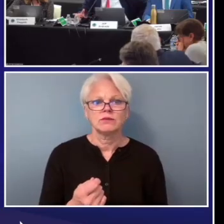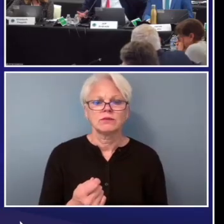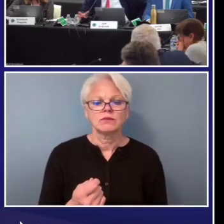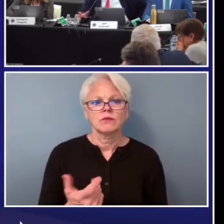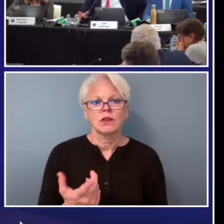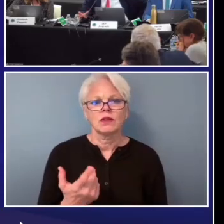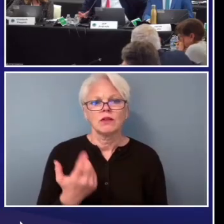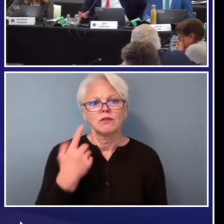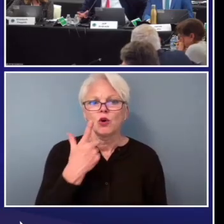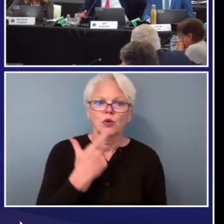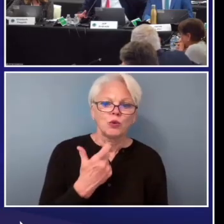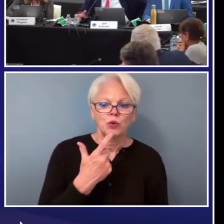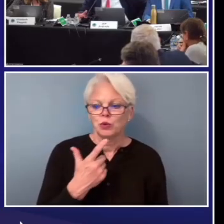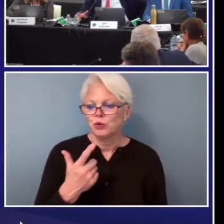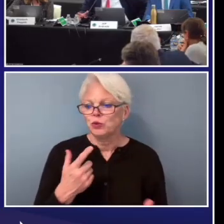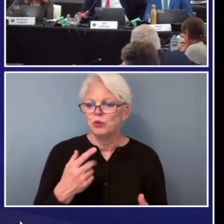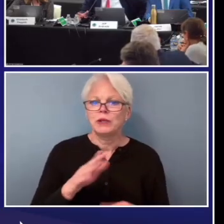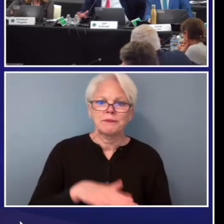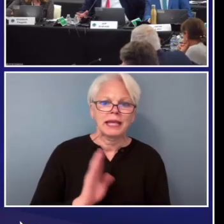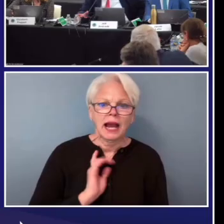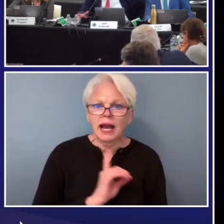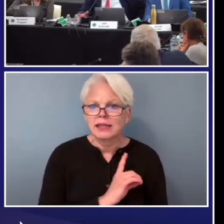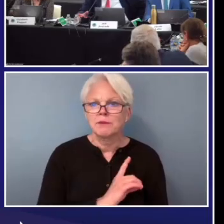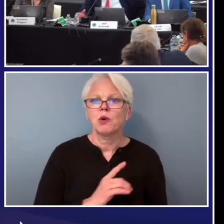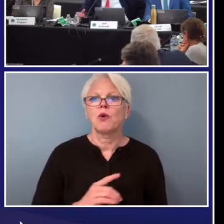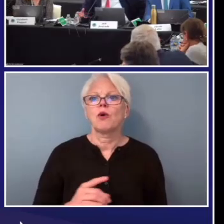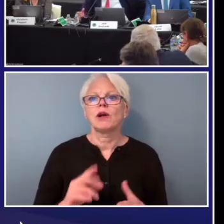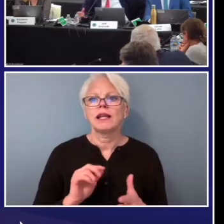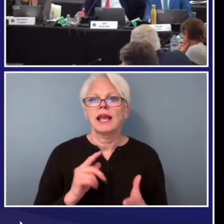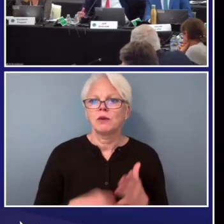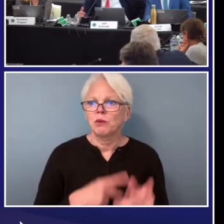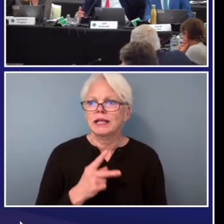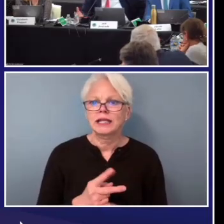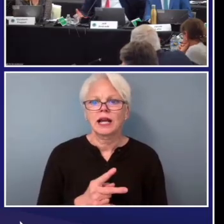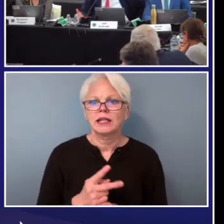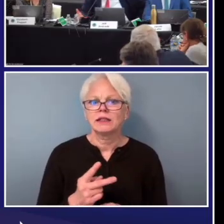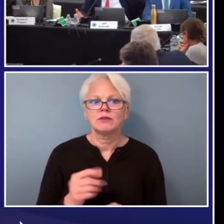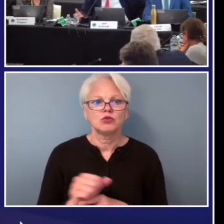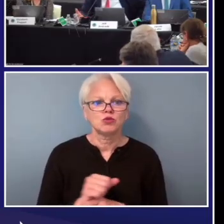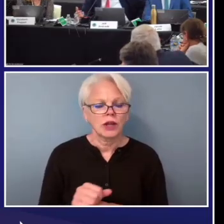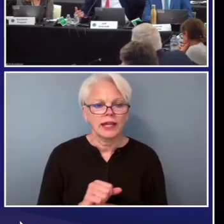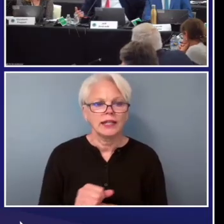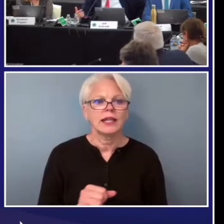sits on the board, um, and what type of um, training and um,